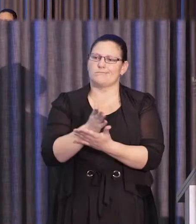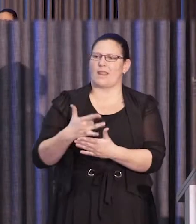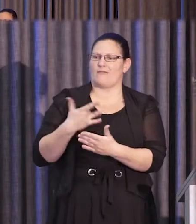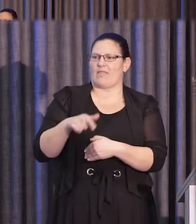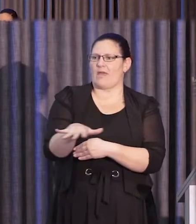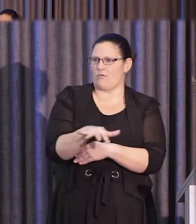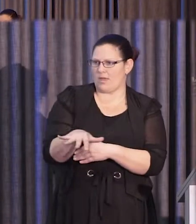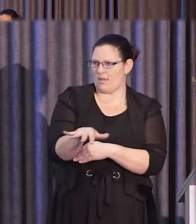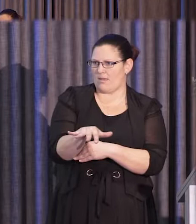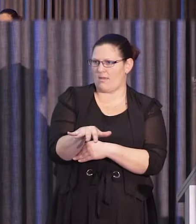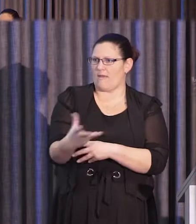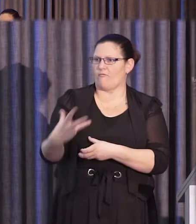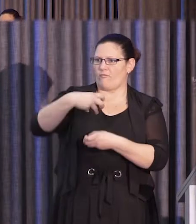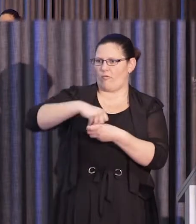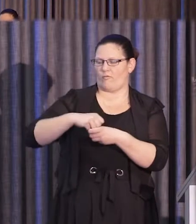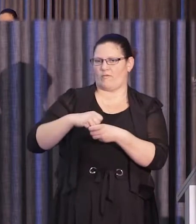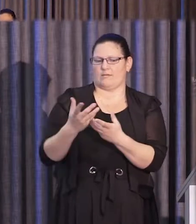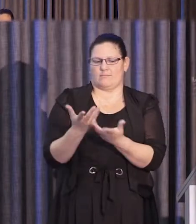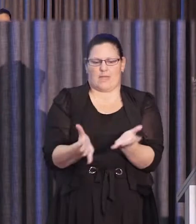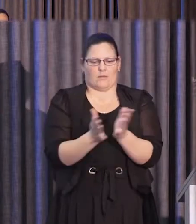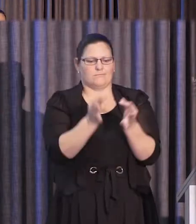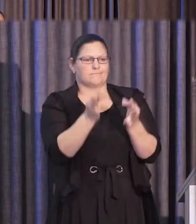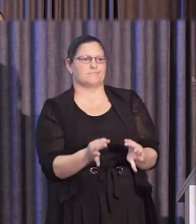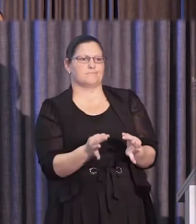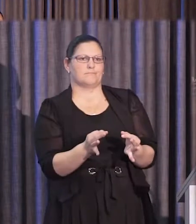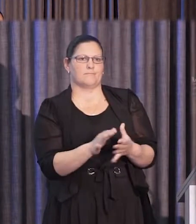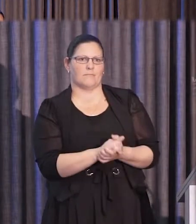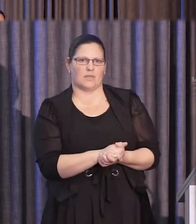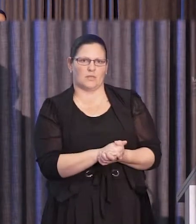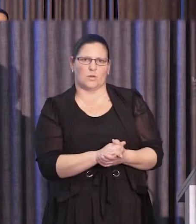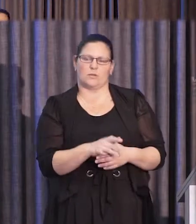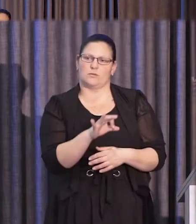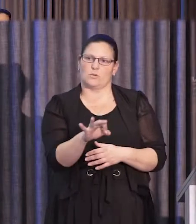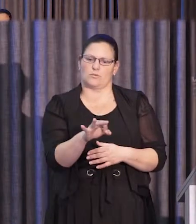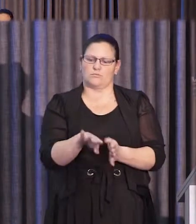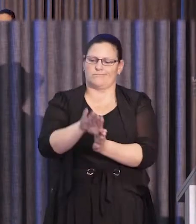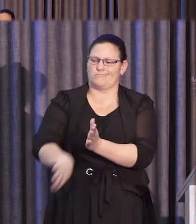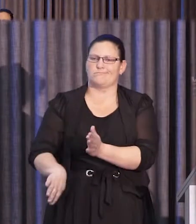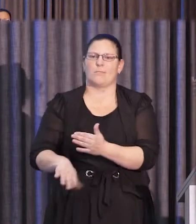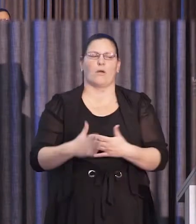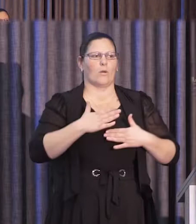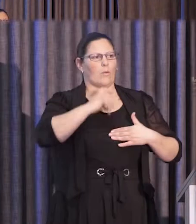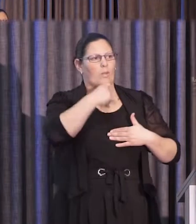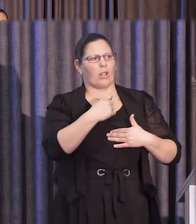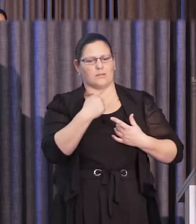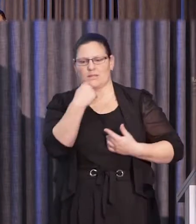in your area is made by people who work and live in the Pilbara. And we're very committed to working in partnership